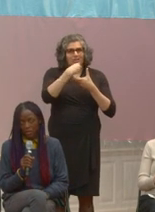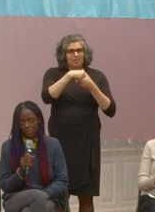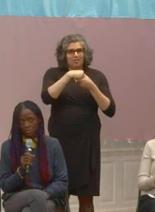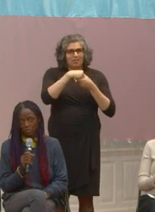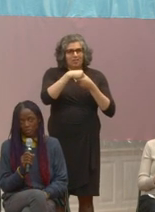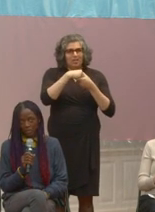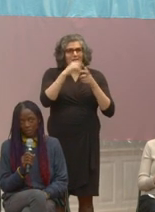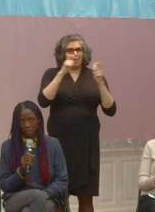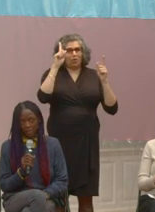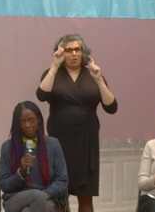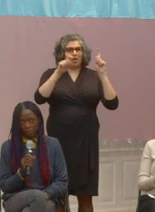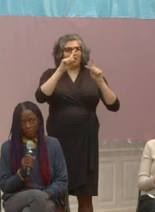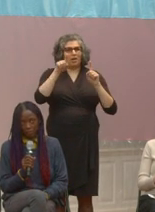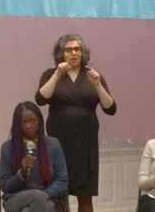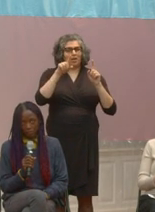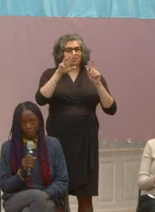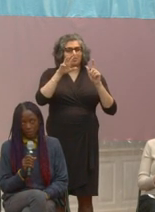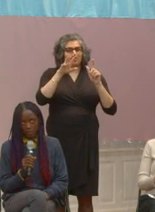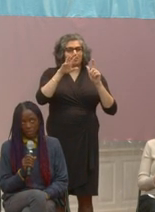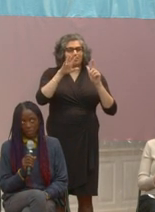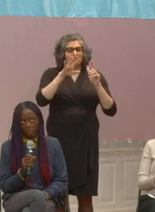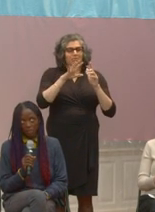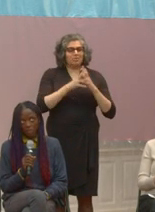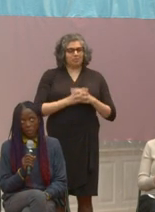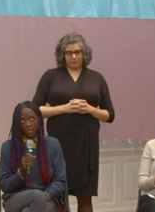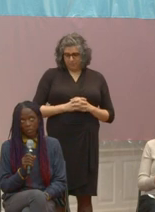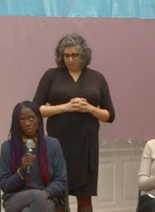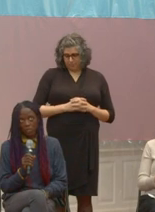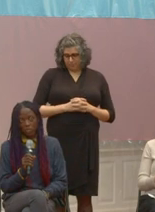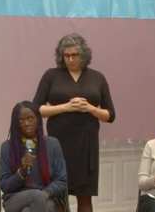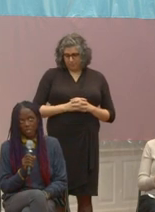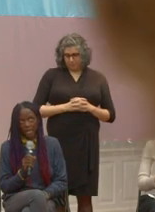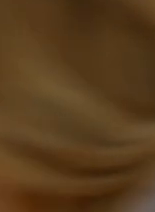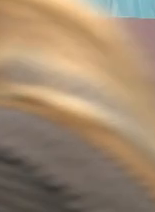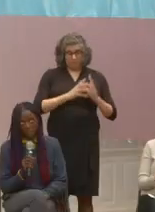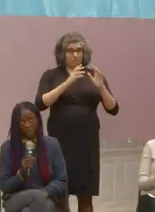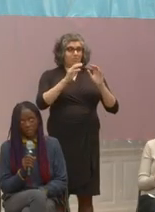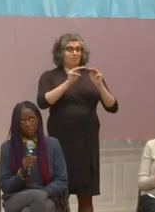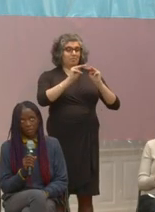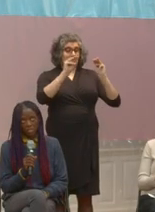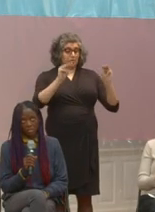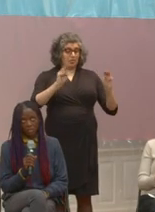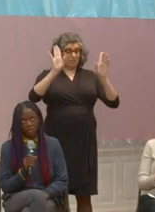question of the way in which the museums have traded materials,